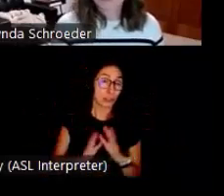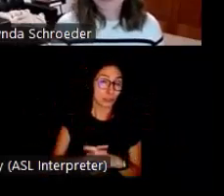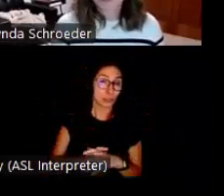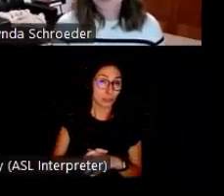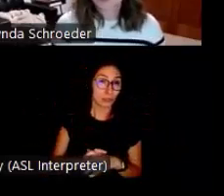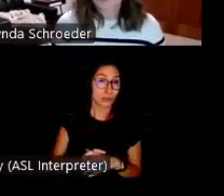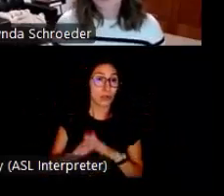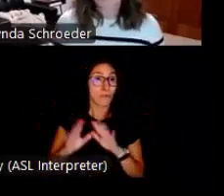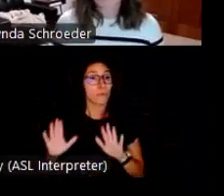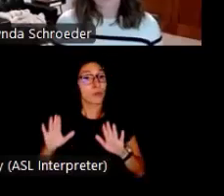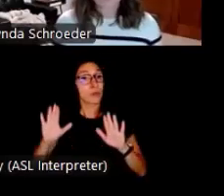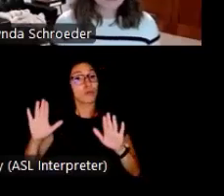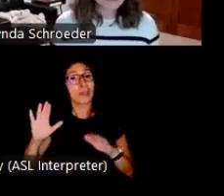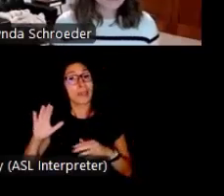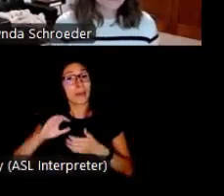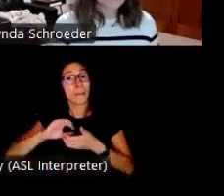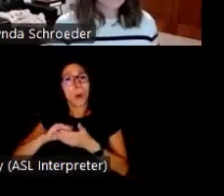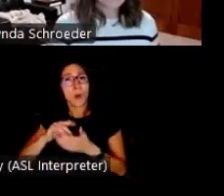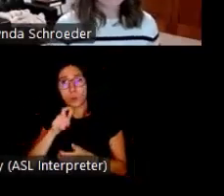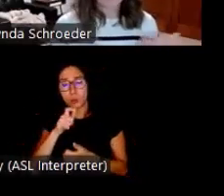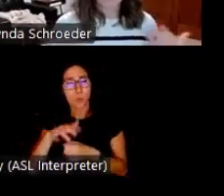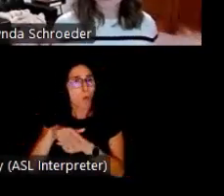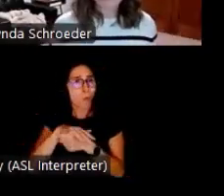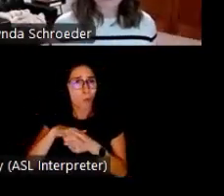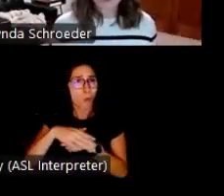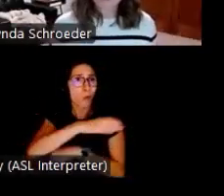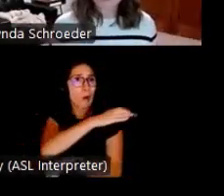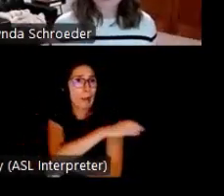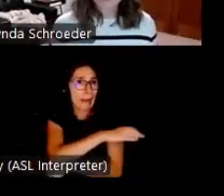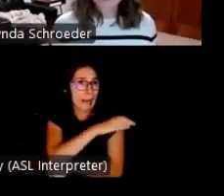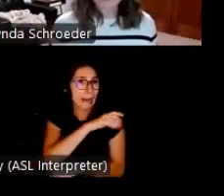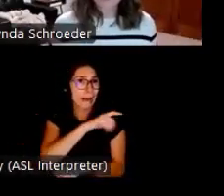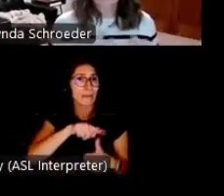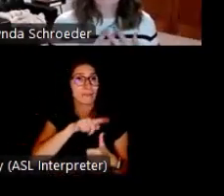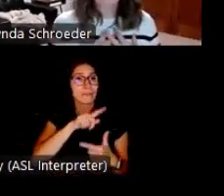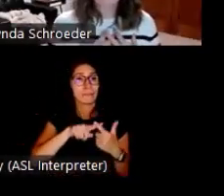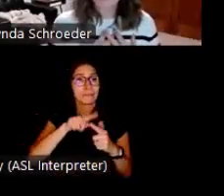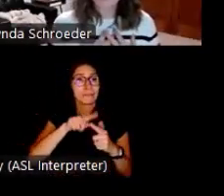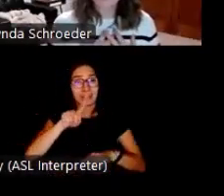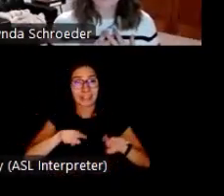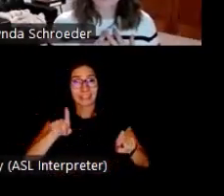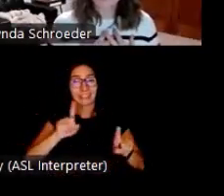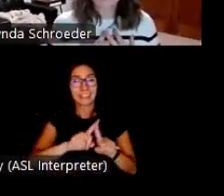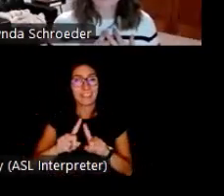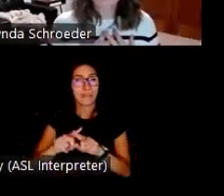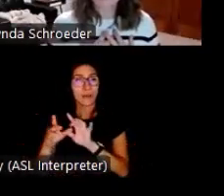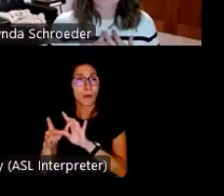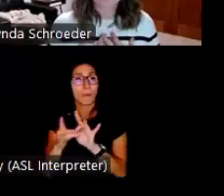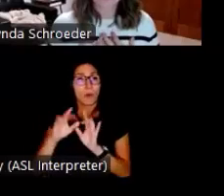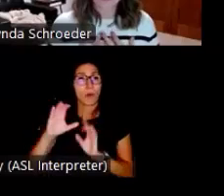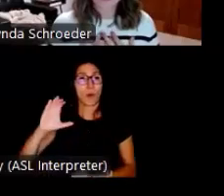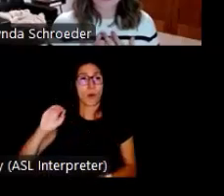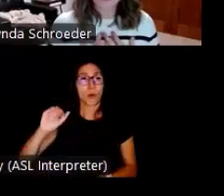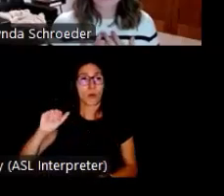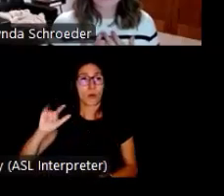include the local clinics, different coalitions. So think about the topic you're the most interested in engaged in.